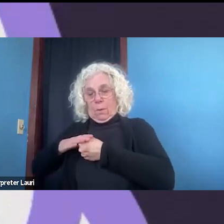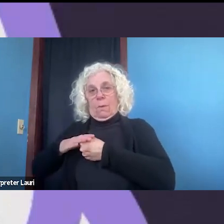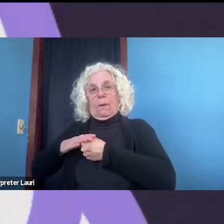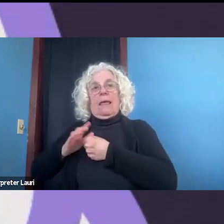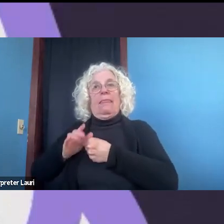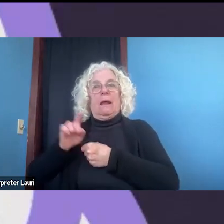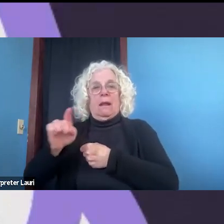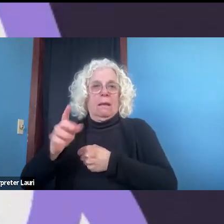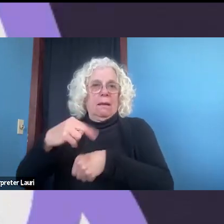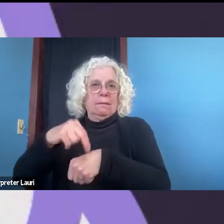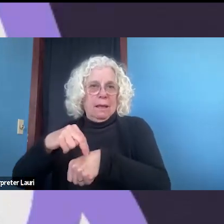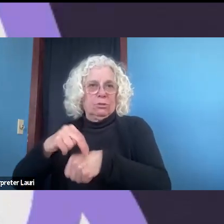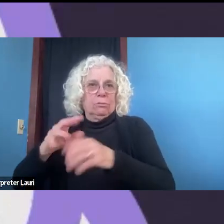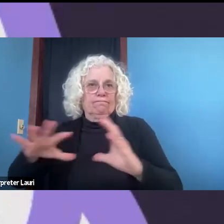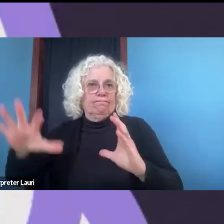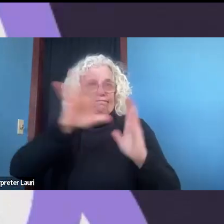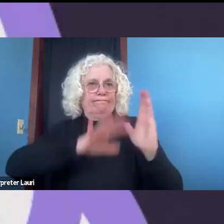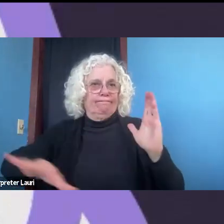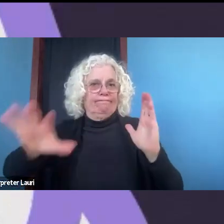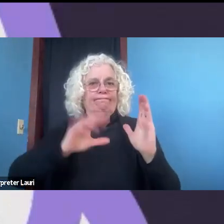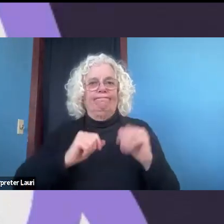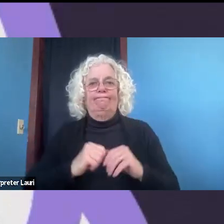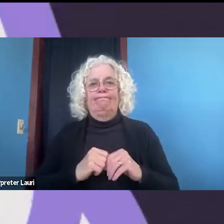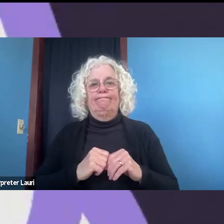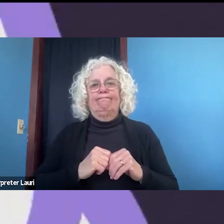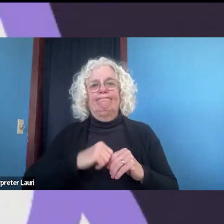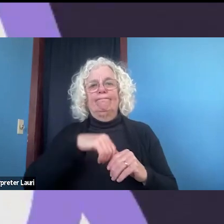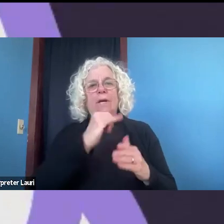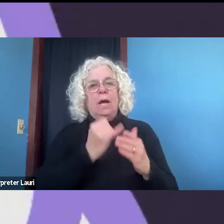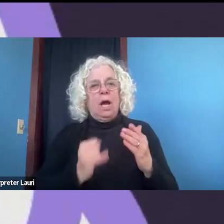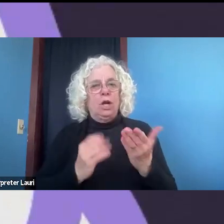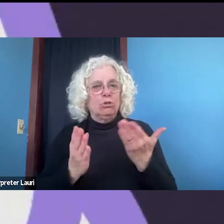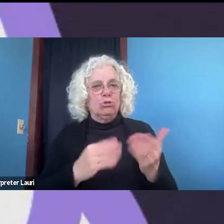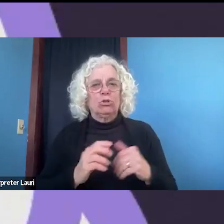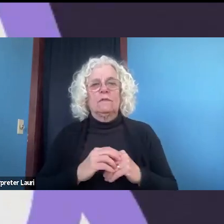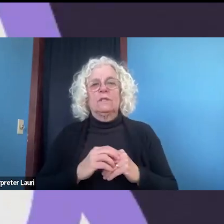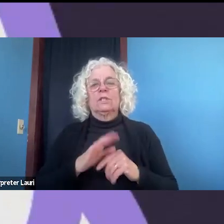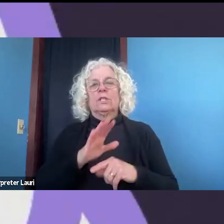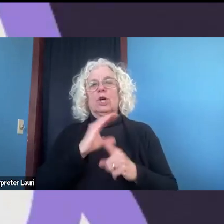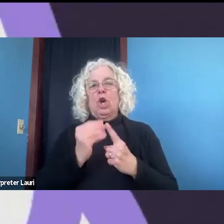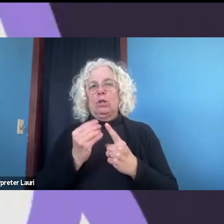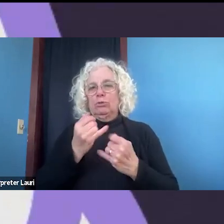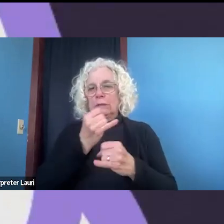This includes arts service organizations, cultural institutions, creative workers and culture bearers at the local level